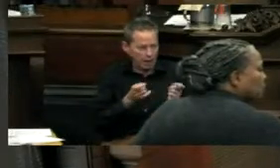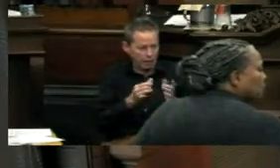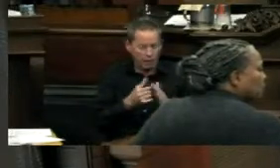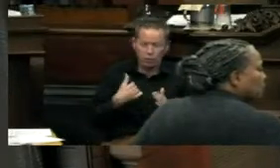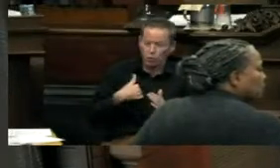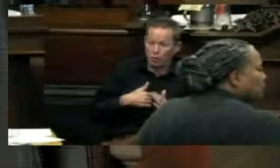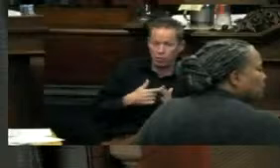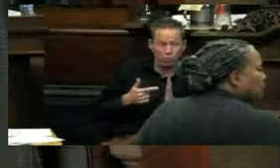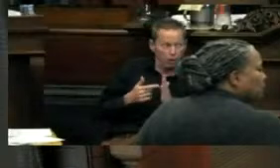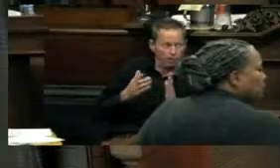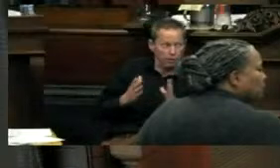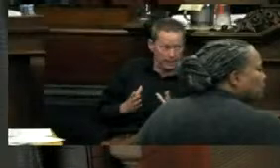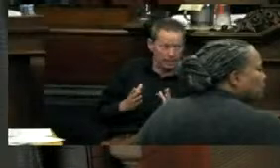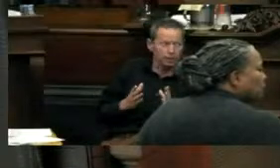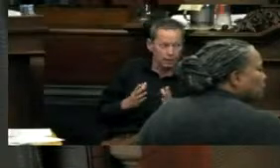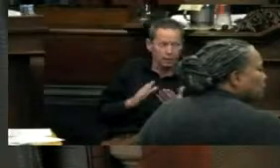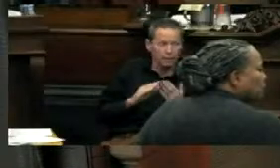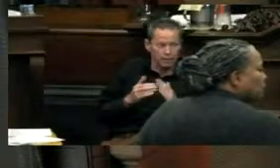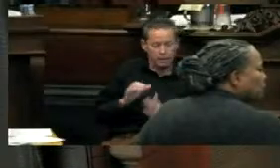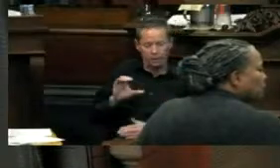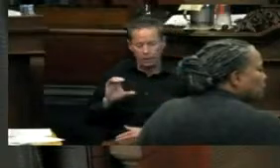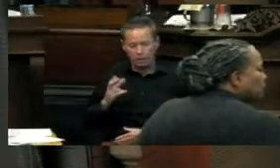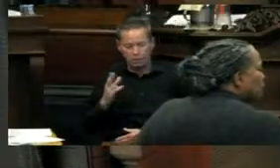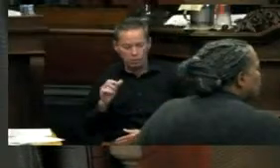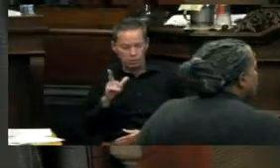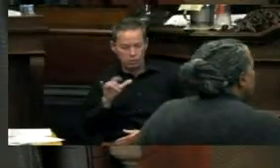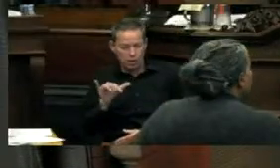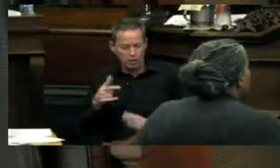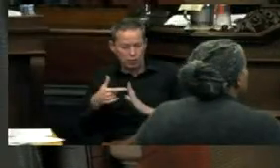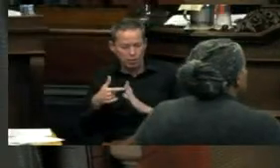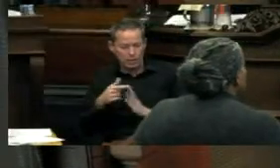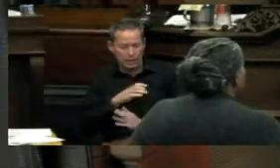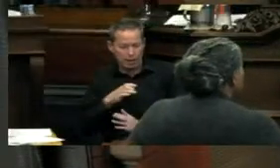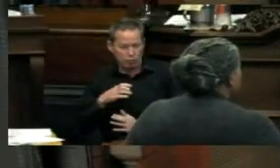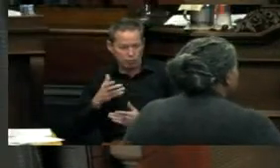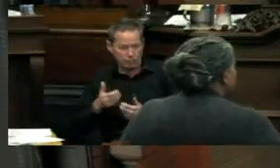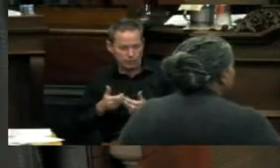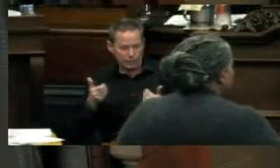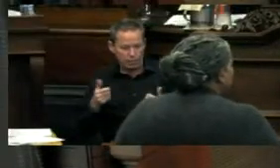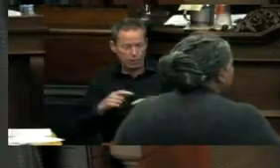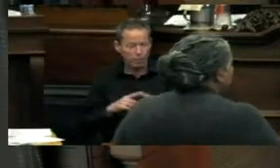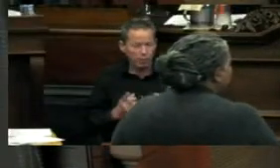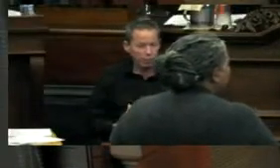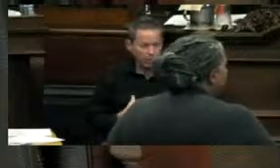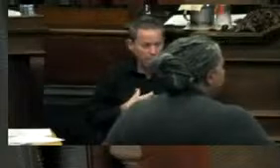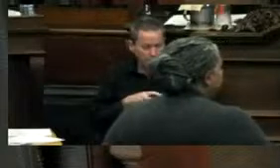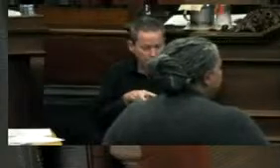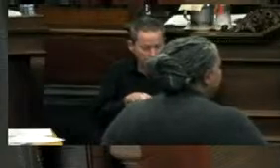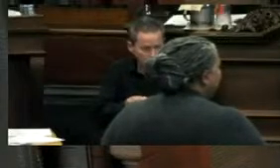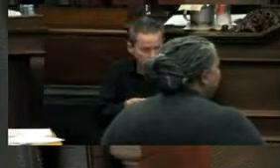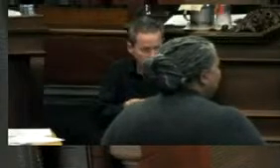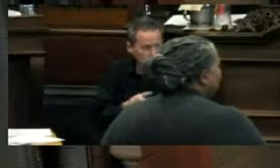the mayor's authority in the way they handled that. So we were representing the city. And Kelly